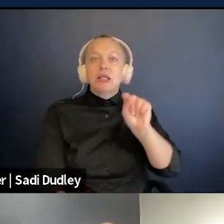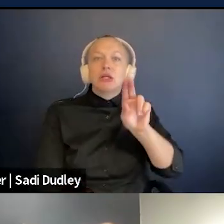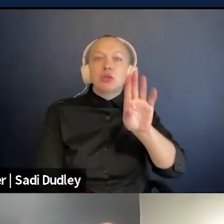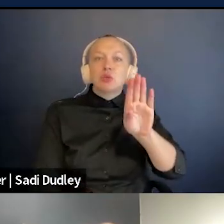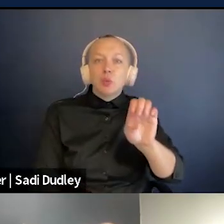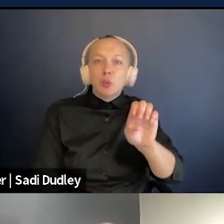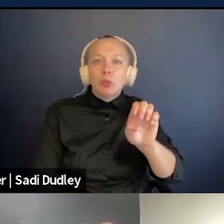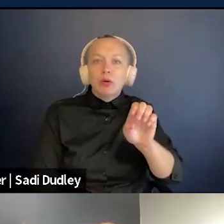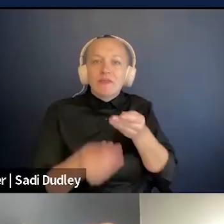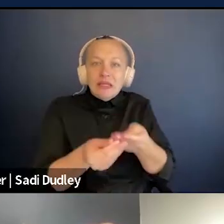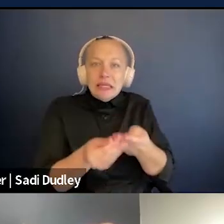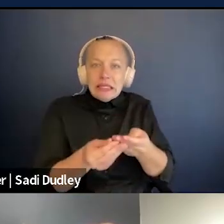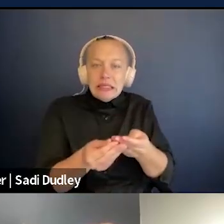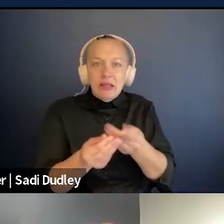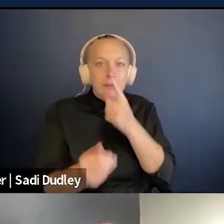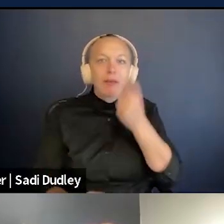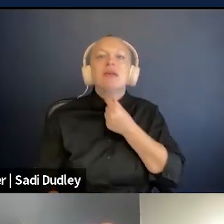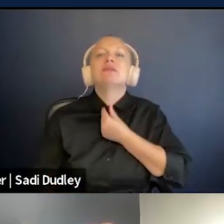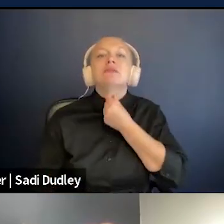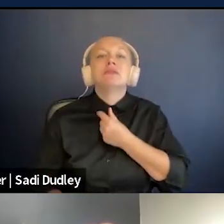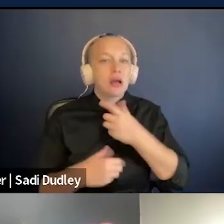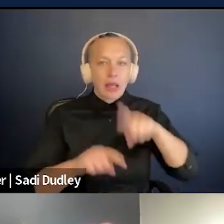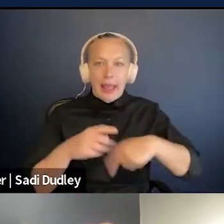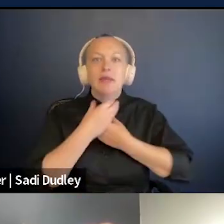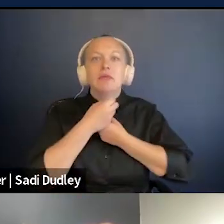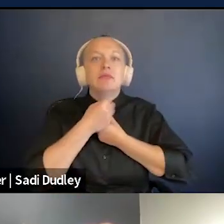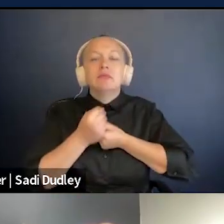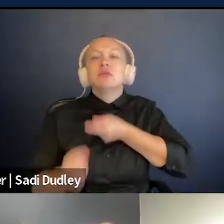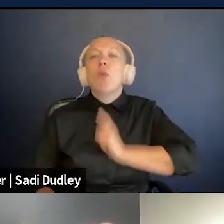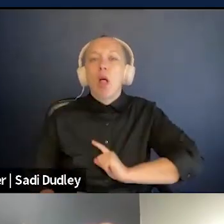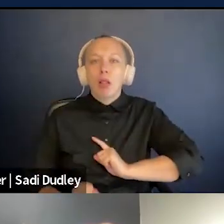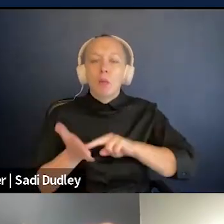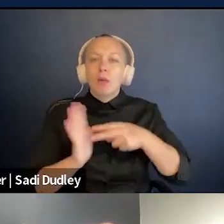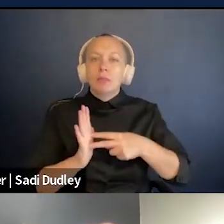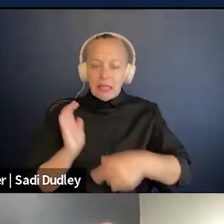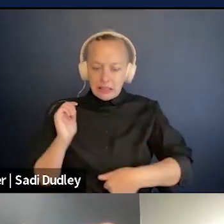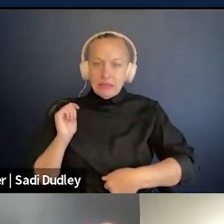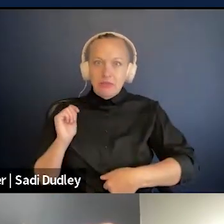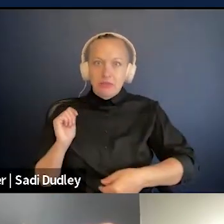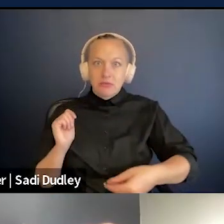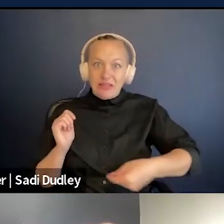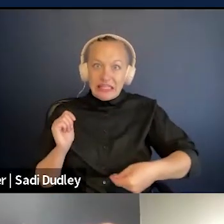Because of swallowing. And so it was the hardest thing to get this kid.